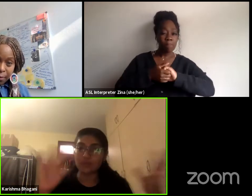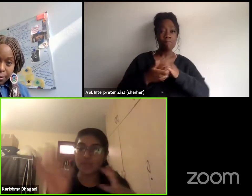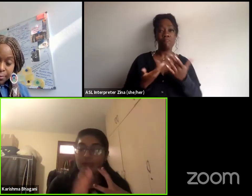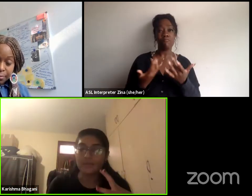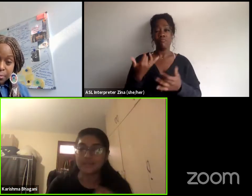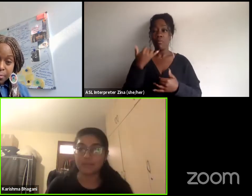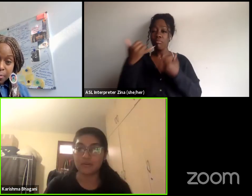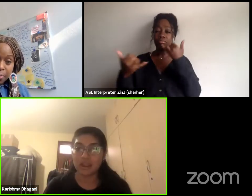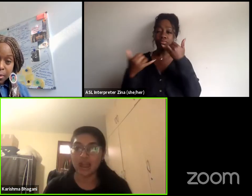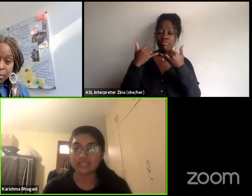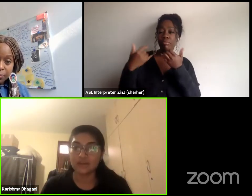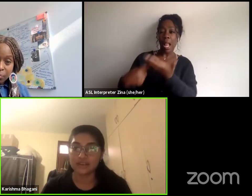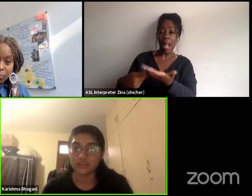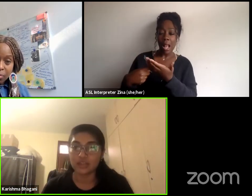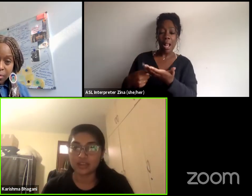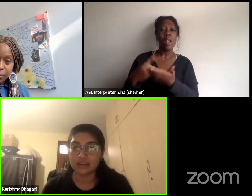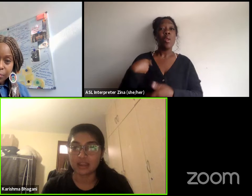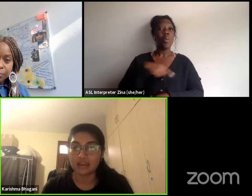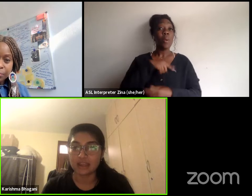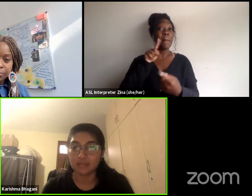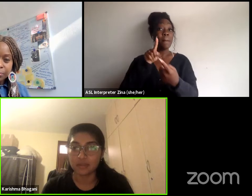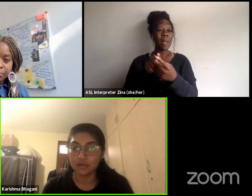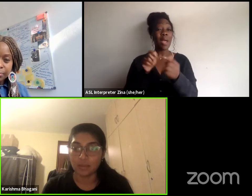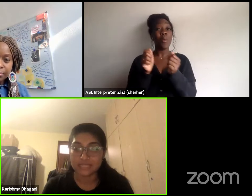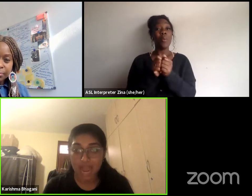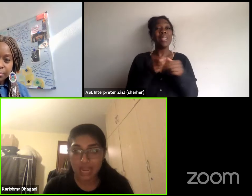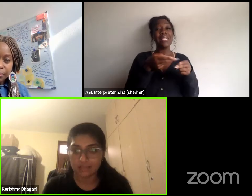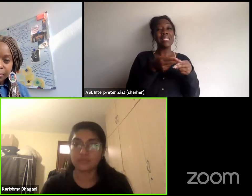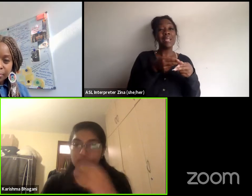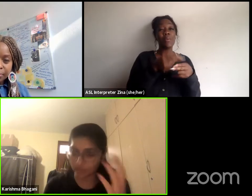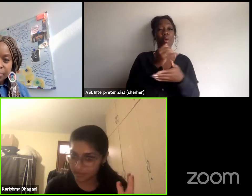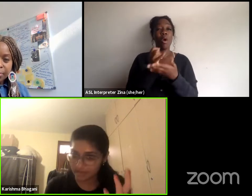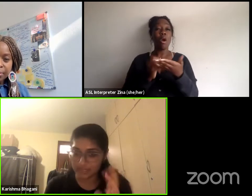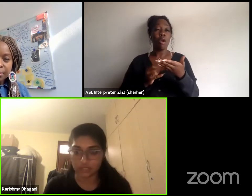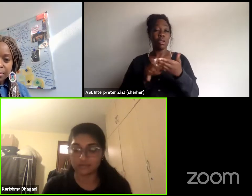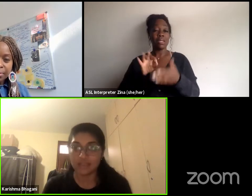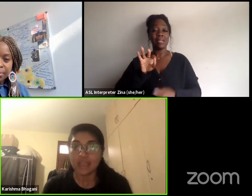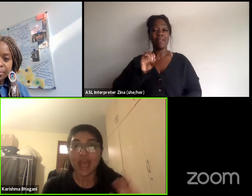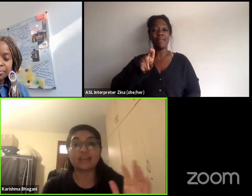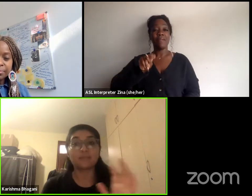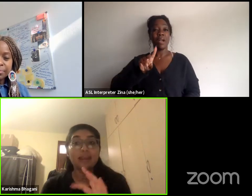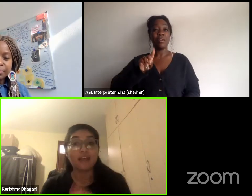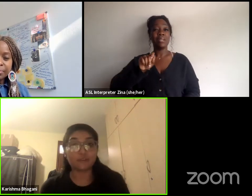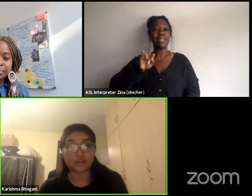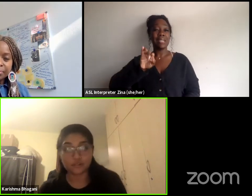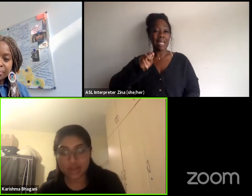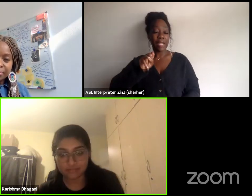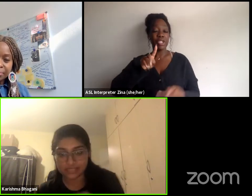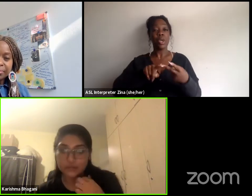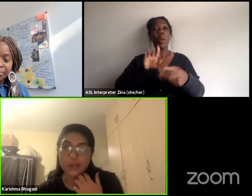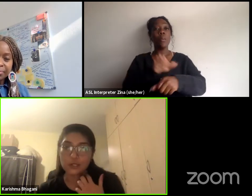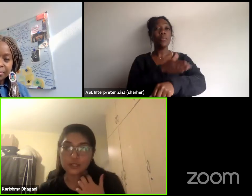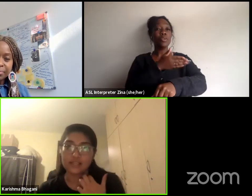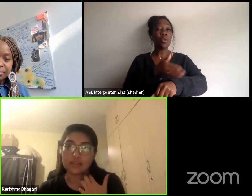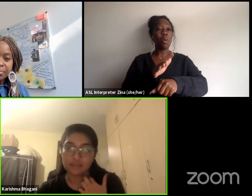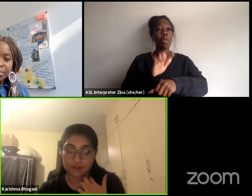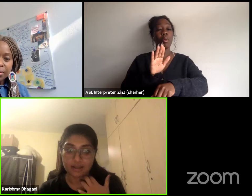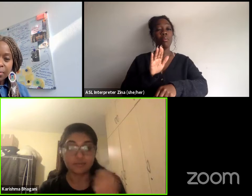that we had with the Tebere Arts Foundation and NBO MTI Musical Theater Initiative and the Pan-African Creative Exchange in South Africa